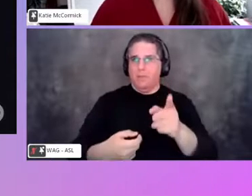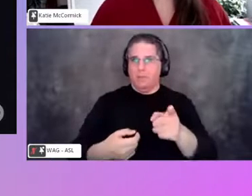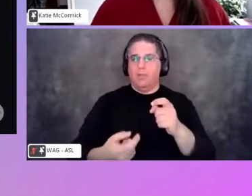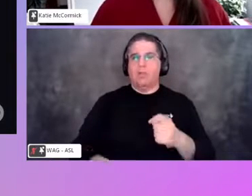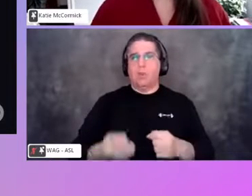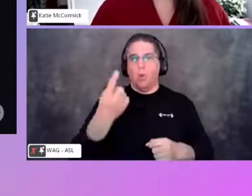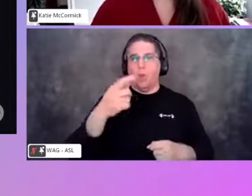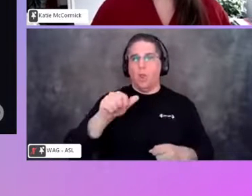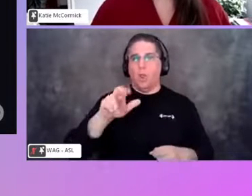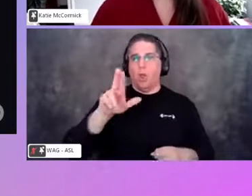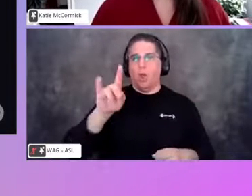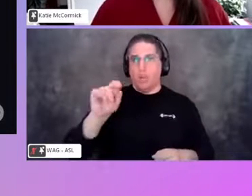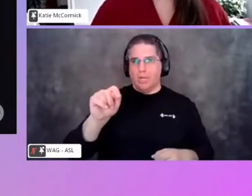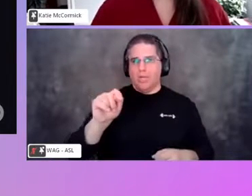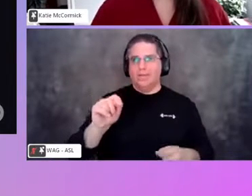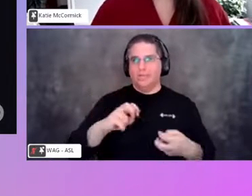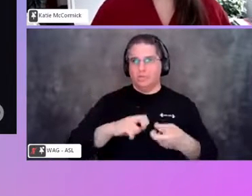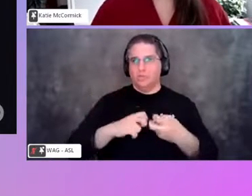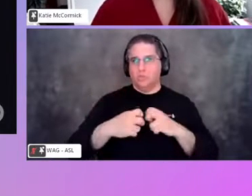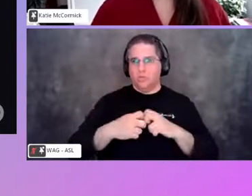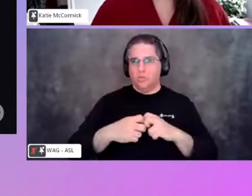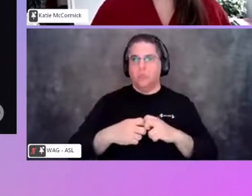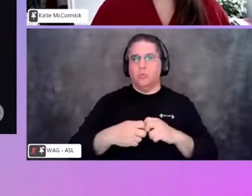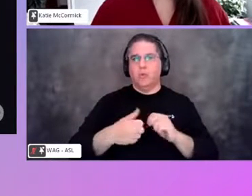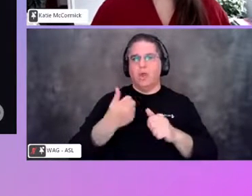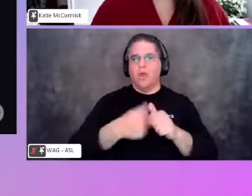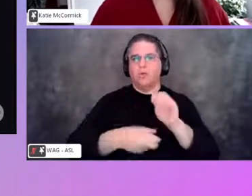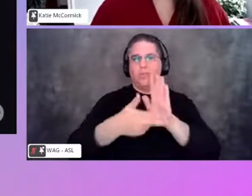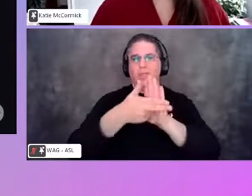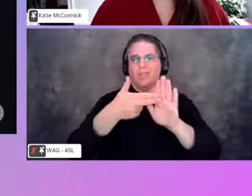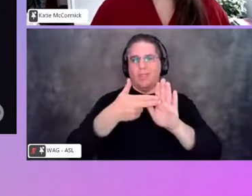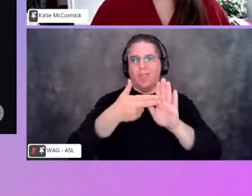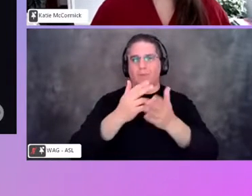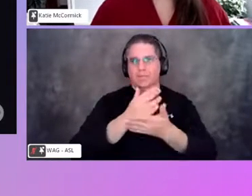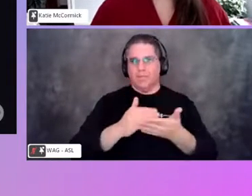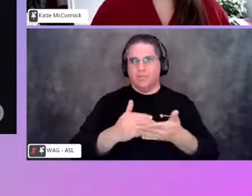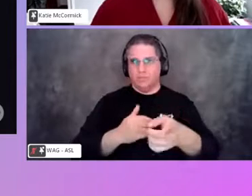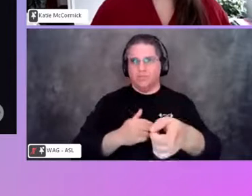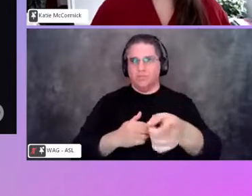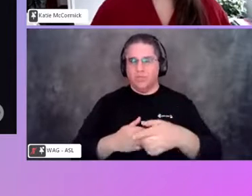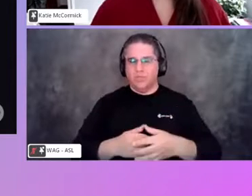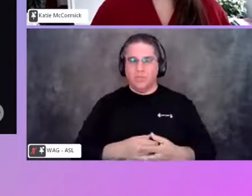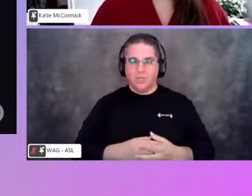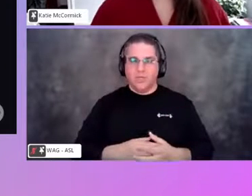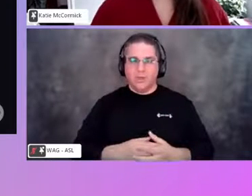found in. On this slide I show an example of one of our other